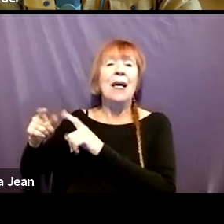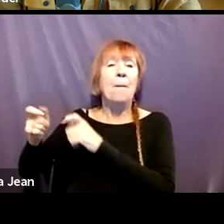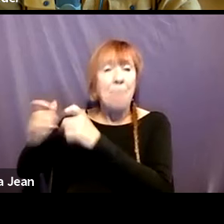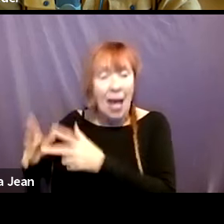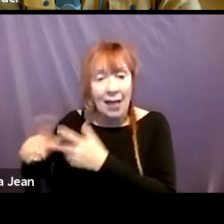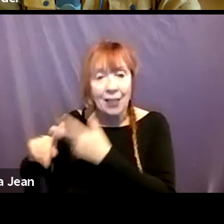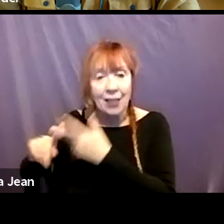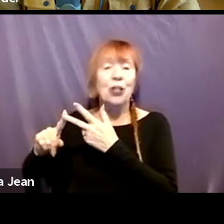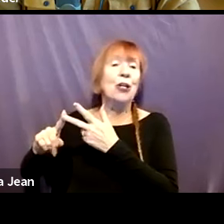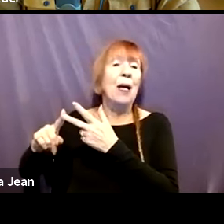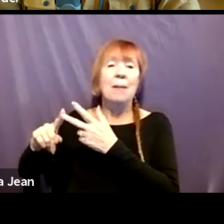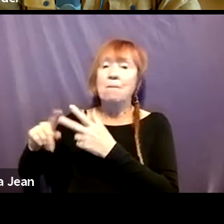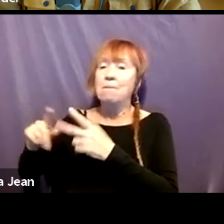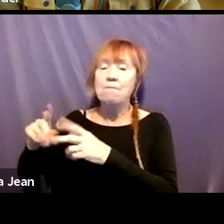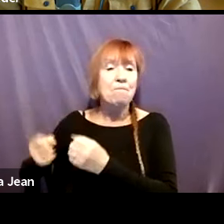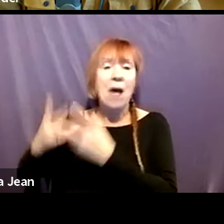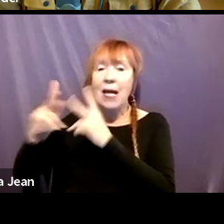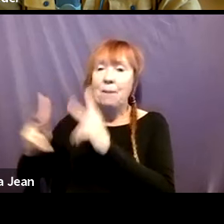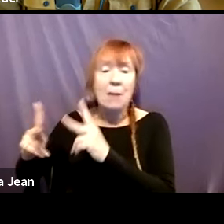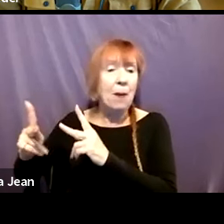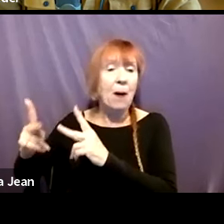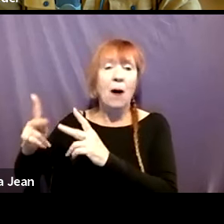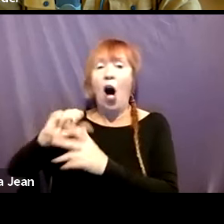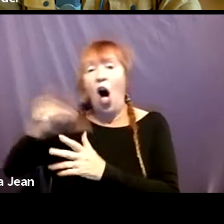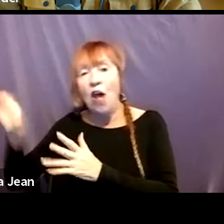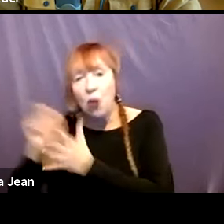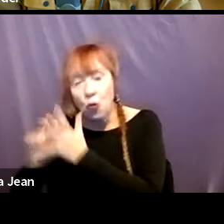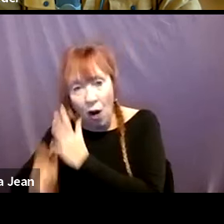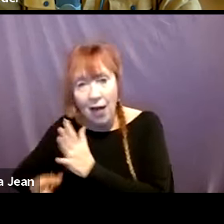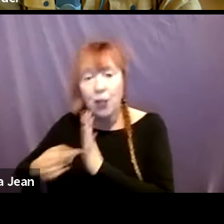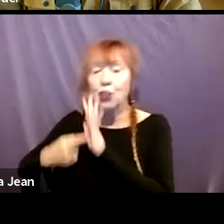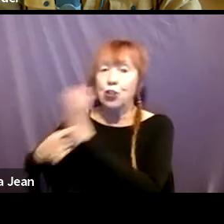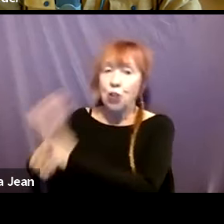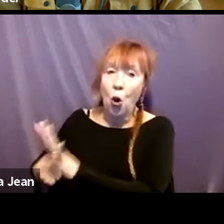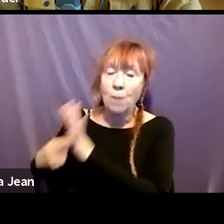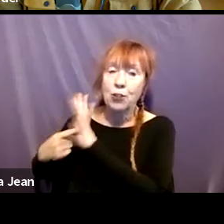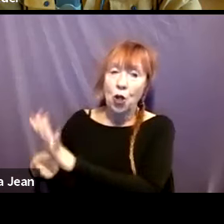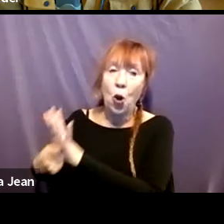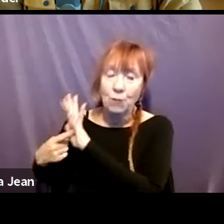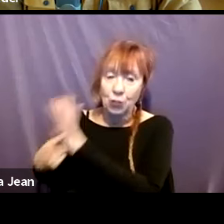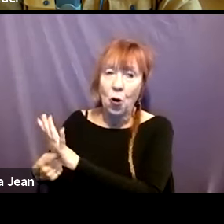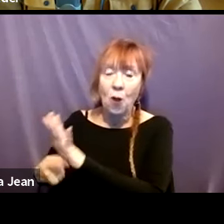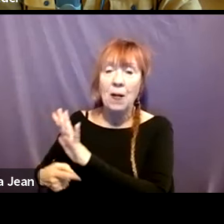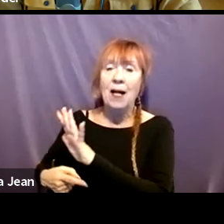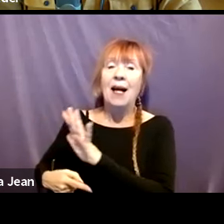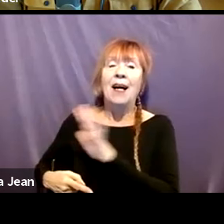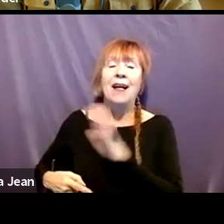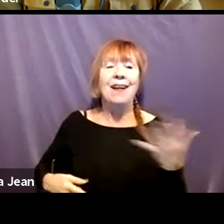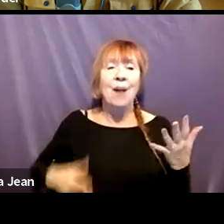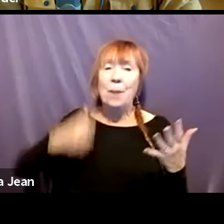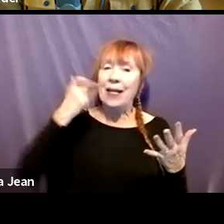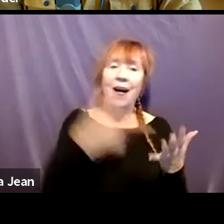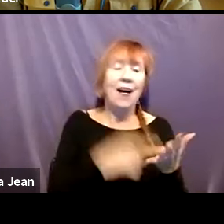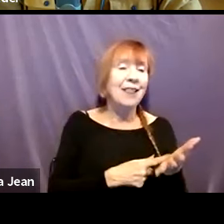I've made that mistake with turning it in too early, and people see typos, or maybe the story doesn't make sense.